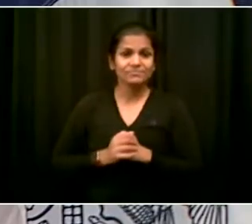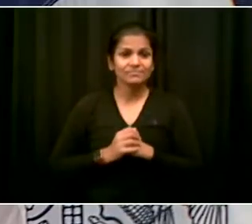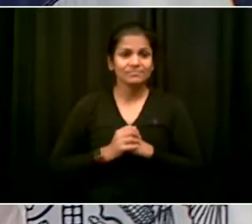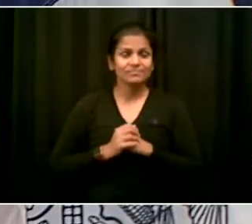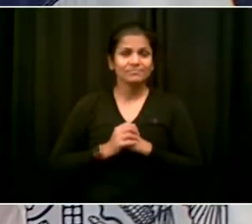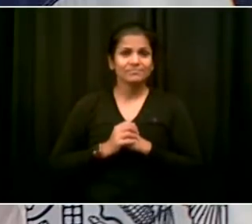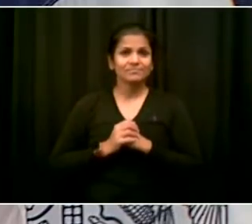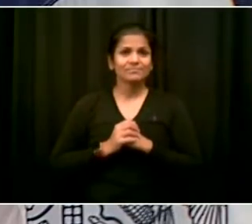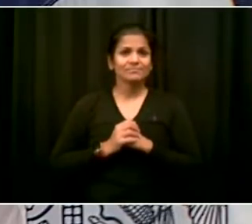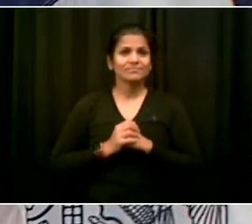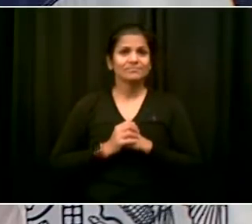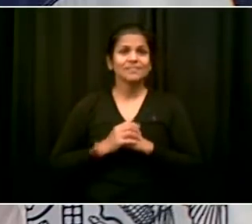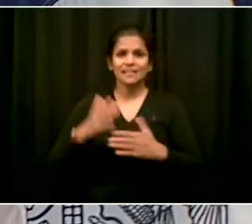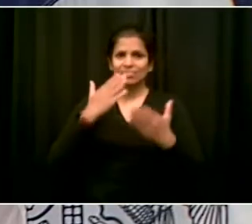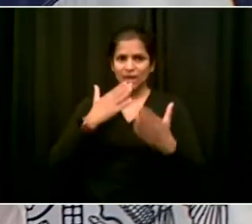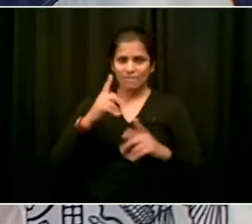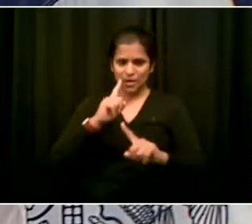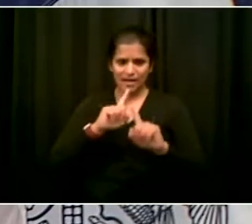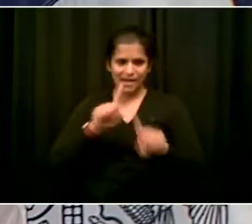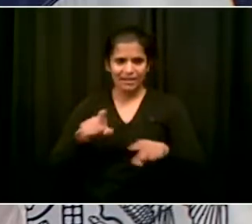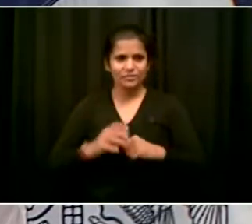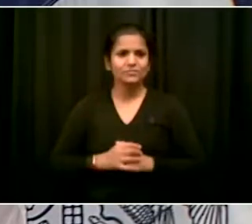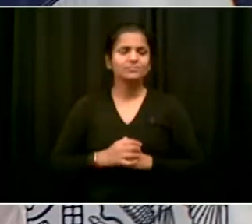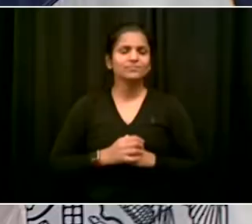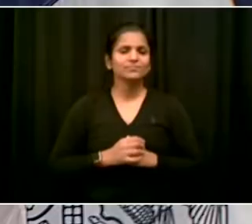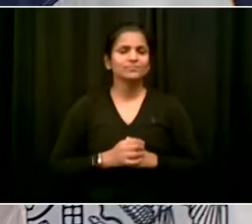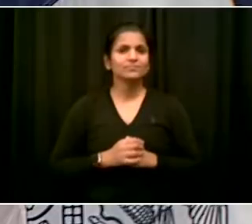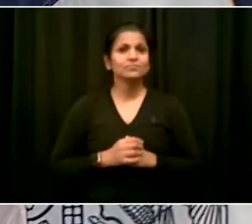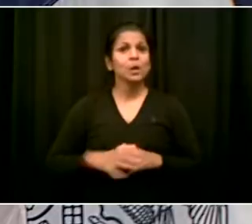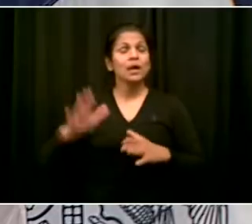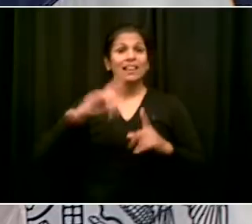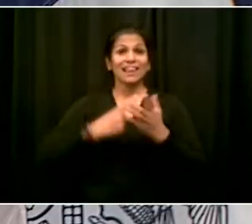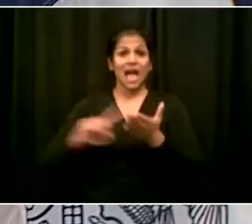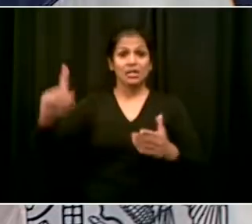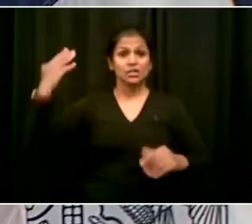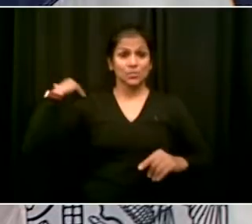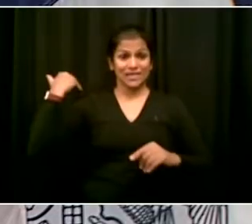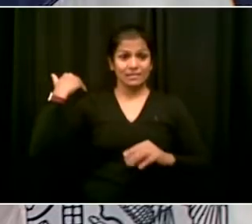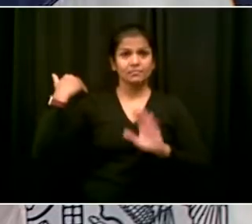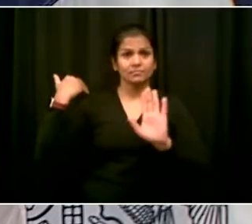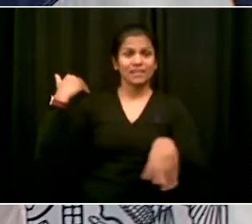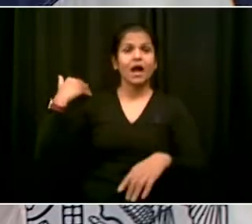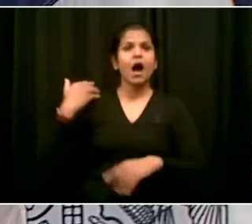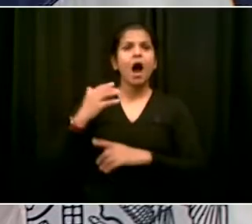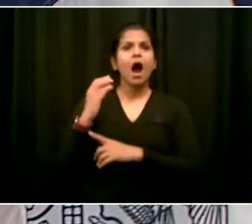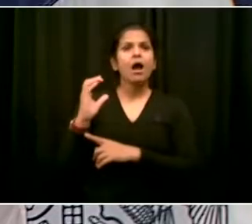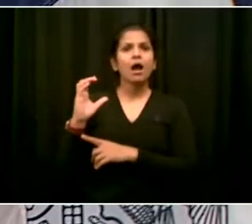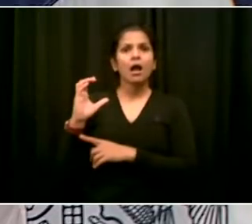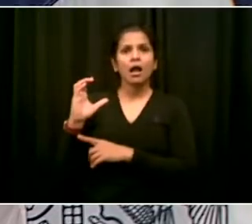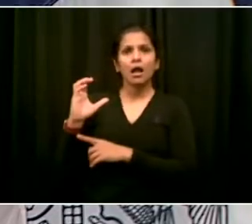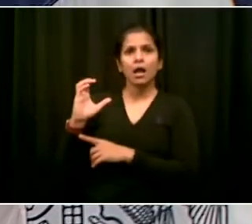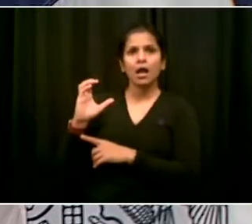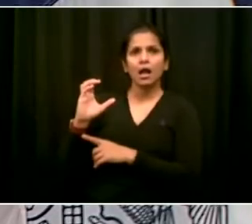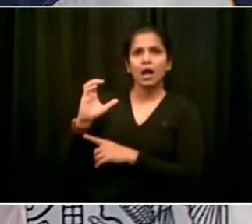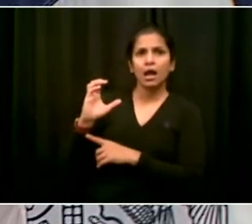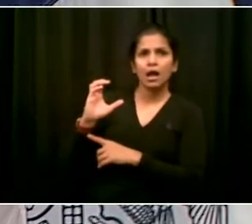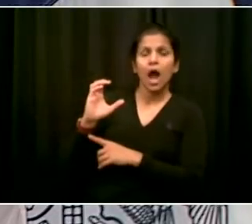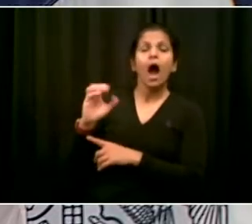LED BY THE ECONOMIC DEVELOPMENT CORPORATION IN WORKING WITH UNIVERSITIES HOSPITALS ALL OVOVER THE CITY. THAT MODELS BEEN EXTRAORDINARILY EFFECTIVE.E THANK YOU TO O YOU JAMES AND YOUR COLLEAGUES